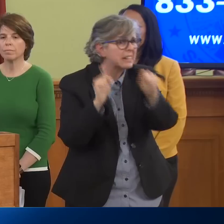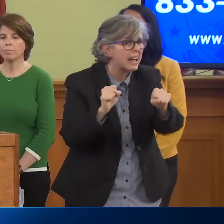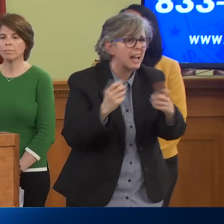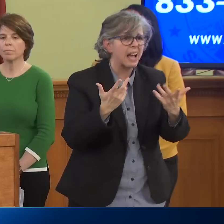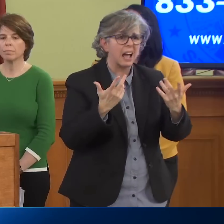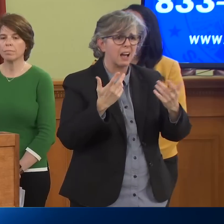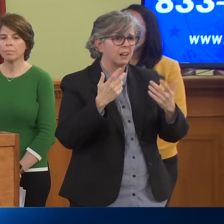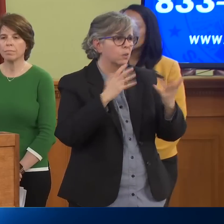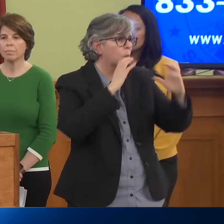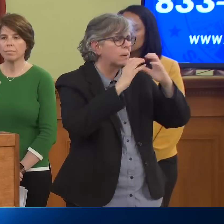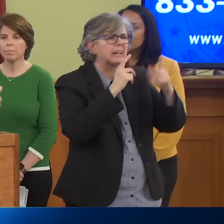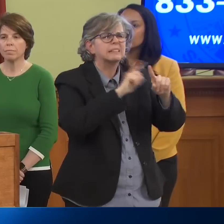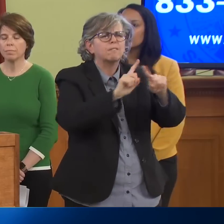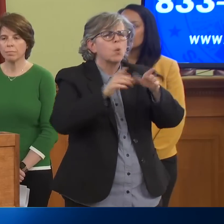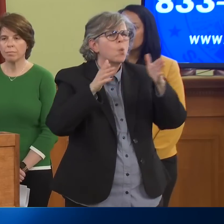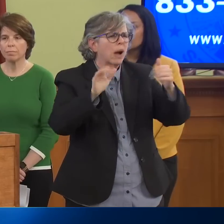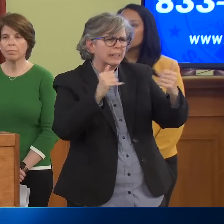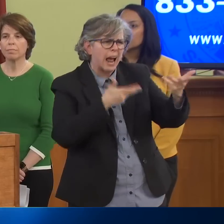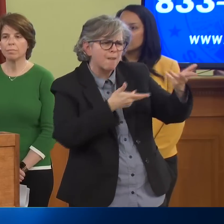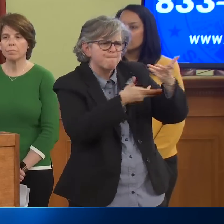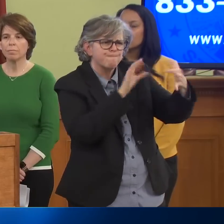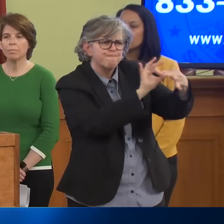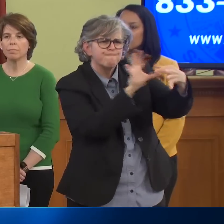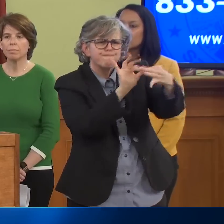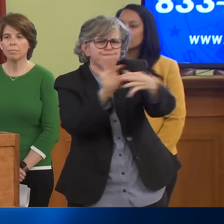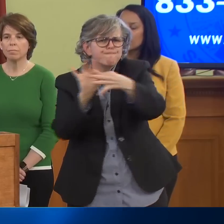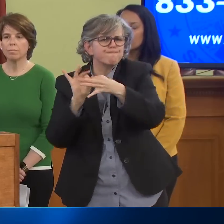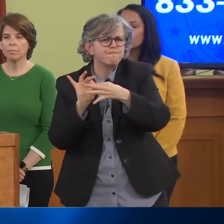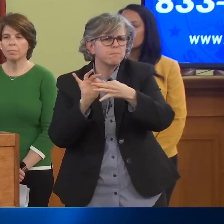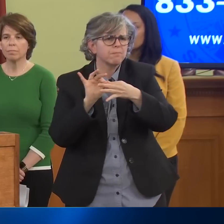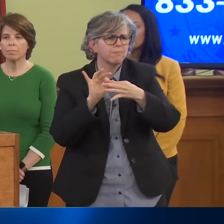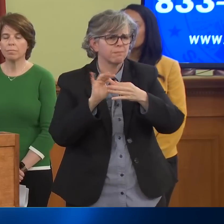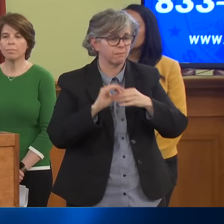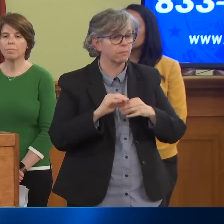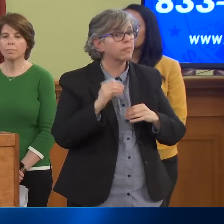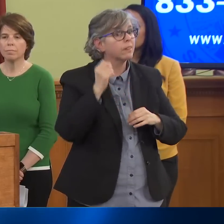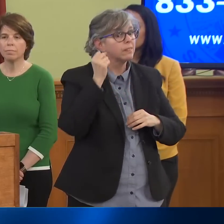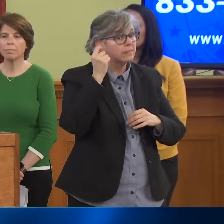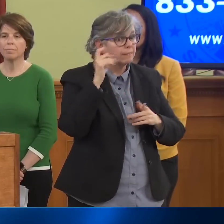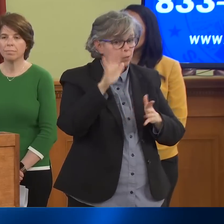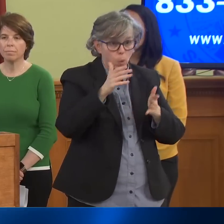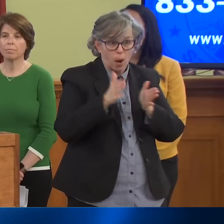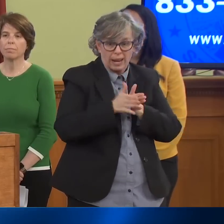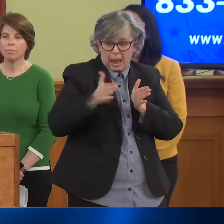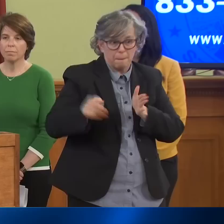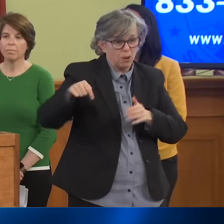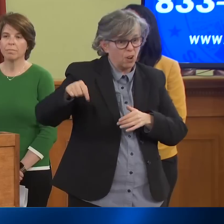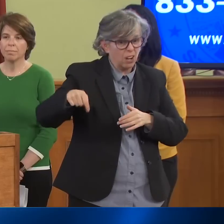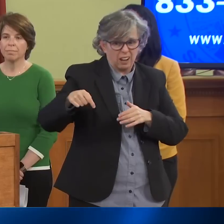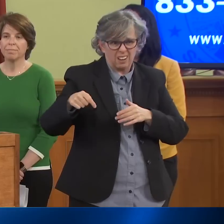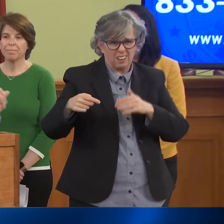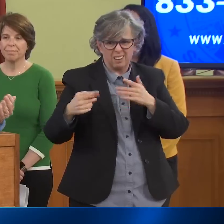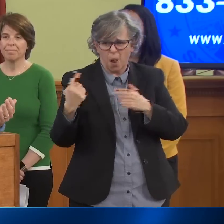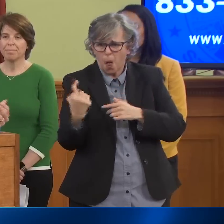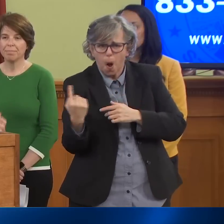THAT HAVE PHYSICAL CONTACT GET TOO CLOSE TO EACH OTHER, AND THERE'S THE TELEPHONE AND OTHER WAYS TO COMMUNICATE.